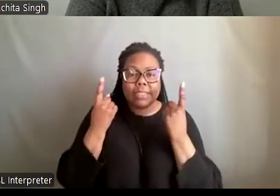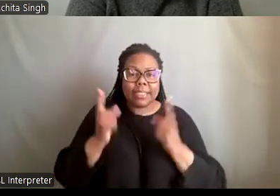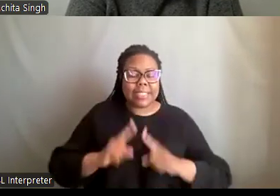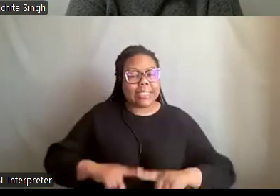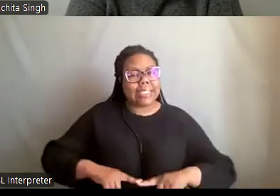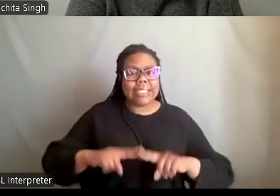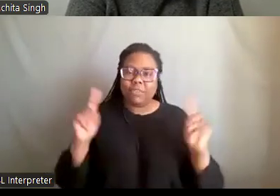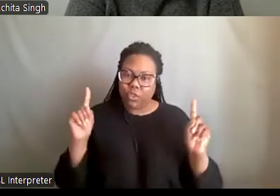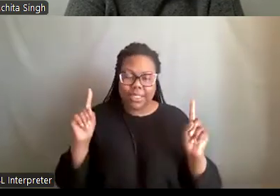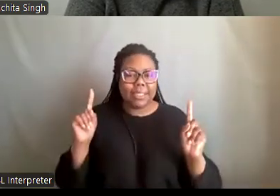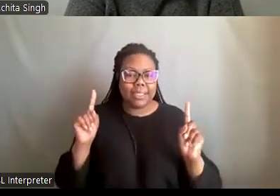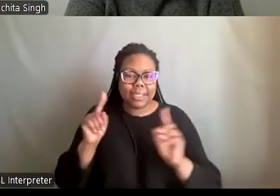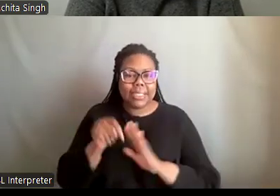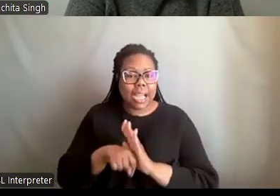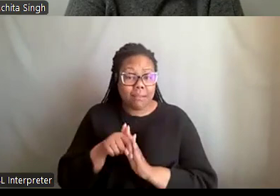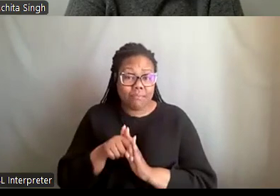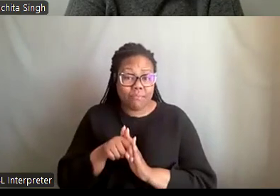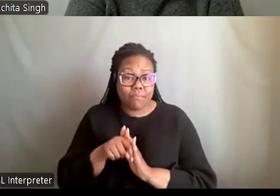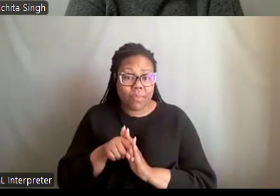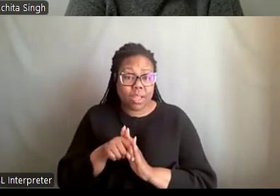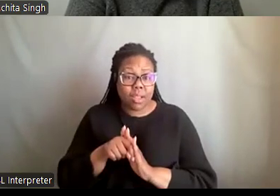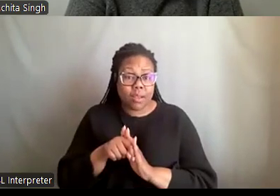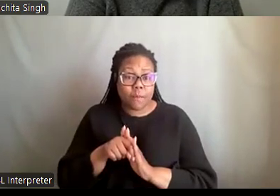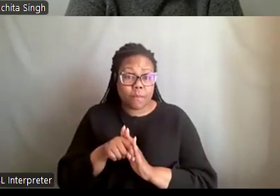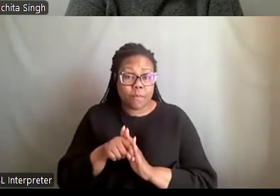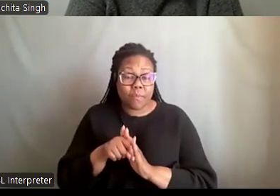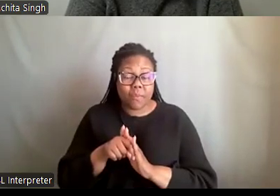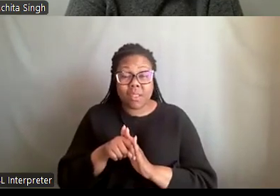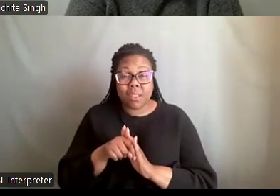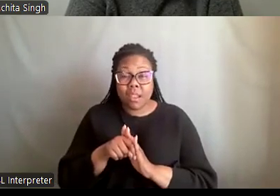get out in them streets, know that it's a whole different time